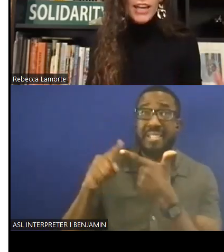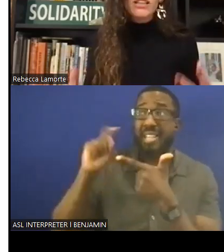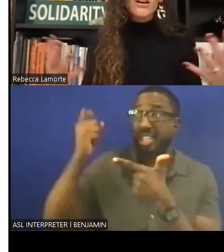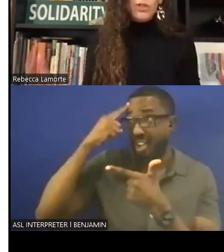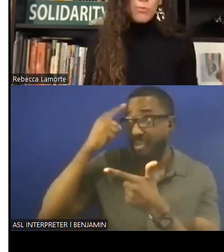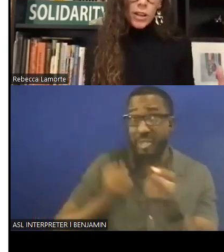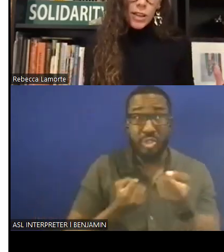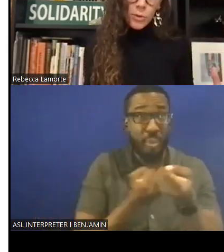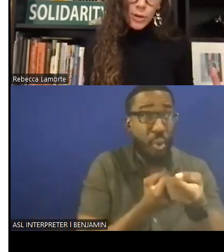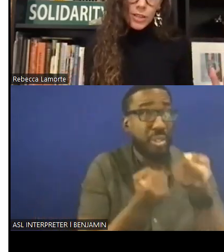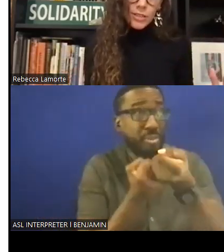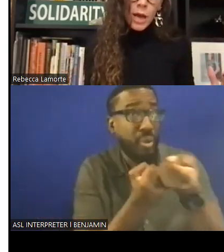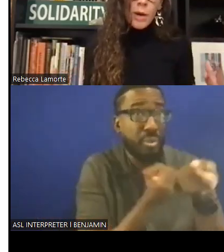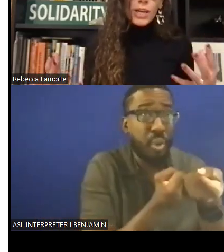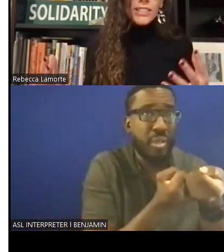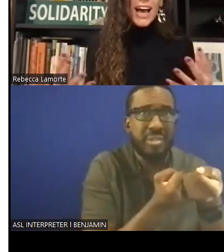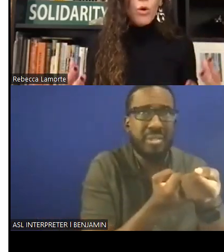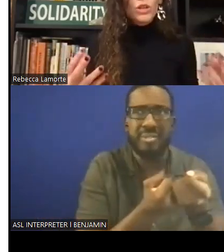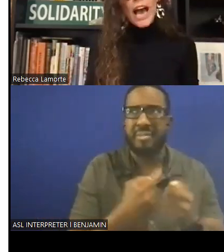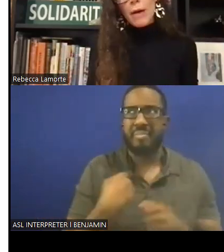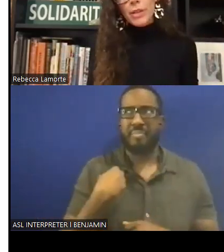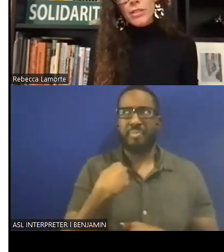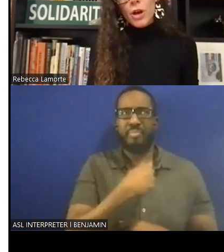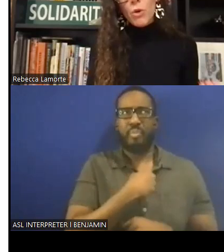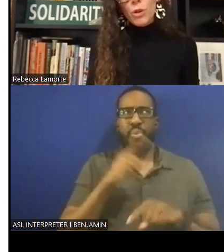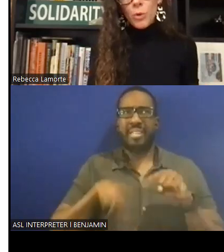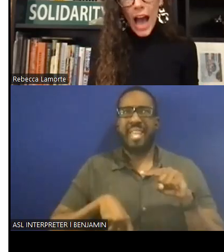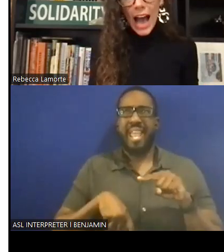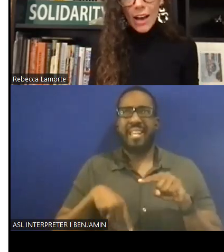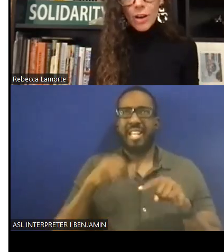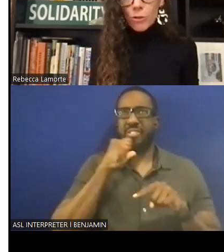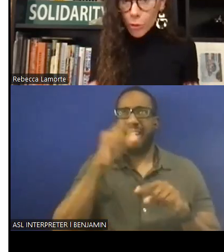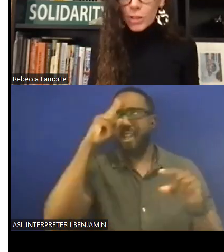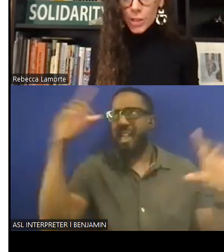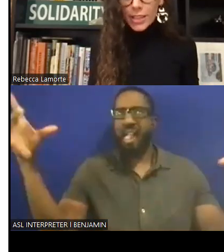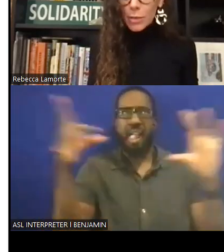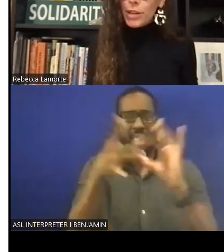And I loved sparking that awareness, because that only happens when you have, unfortunately,